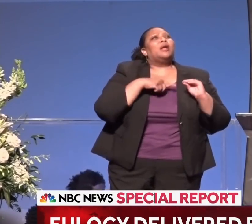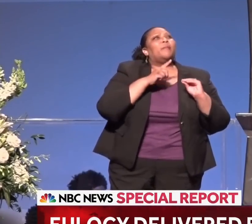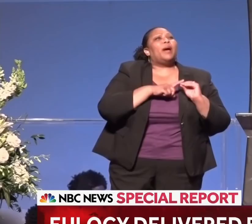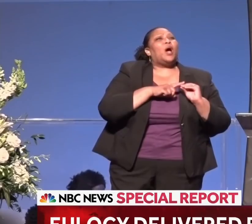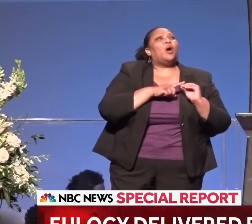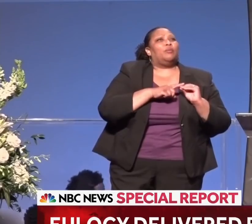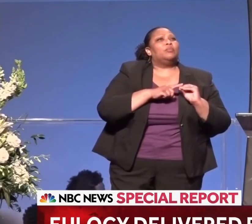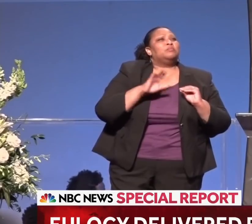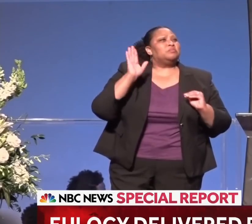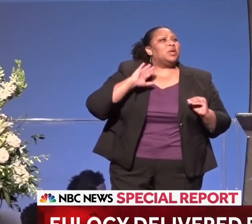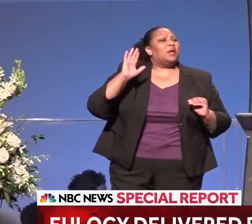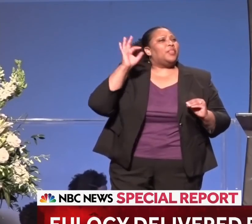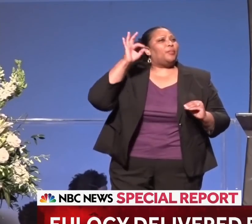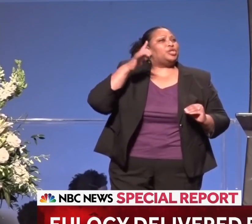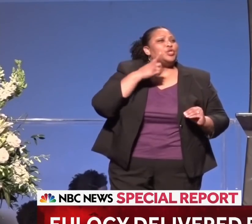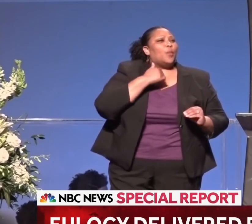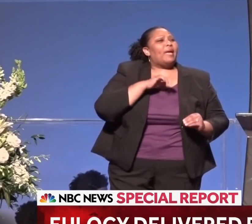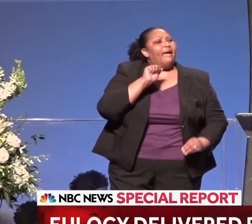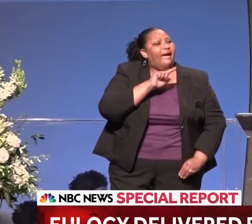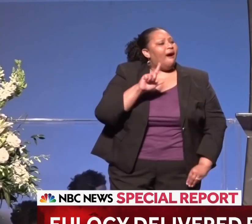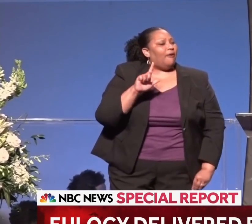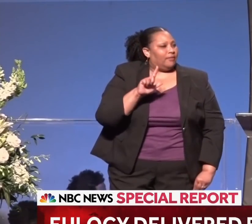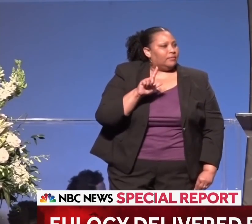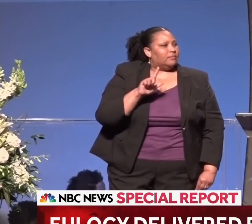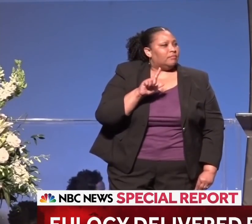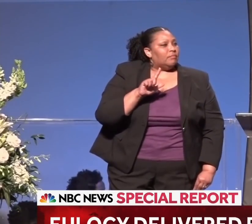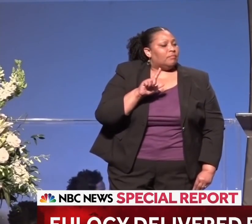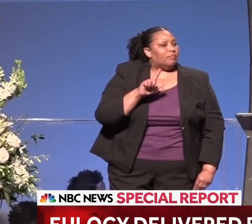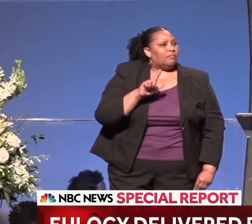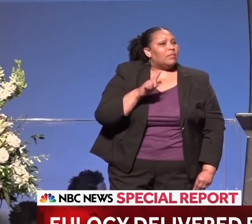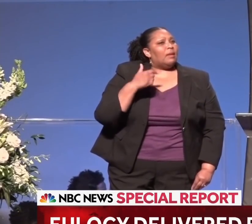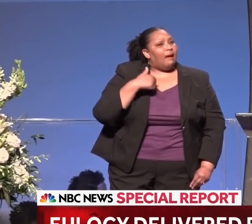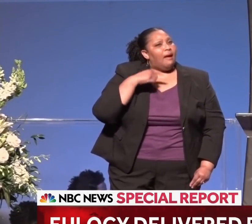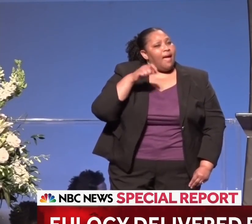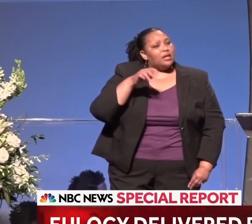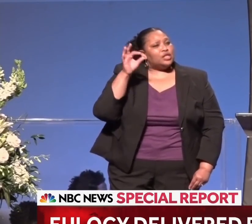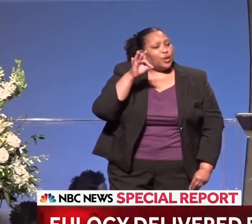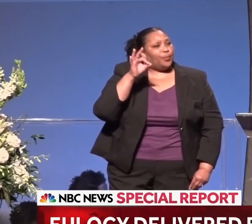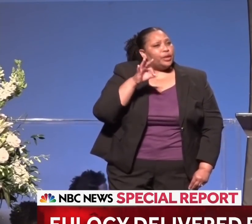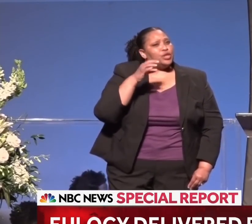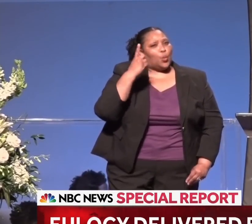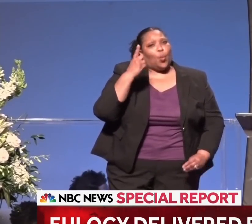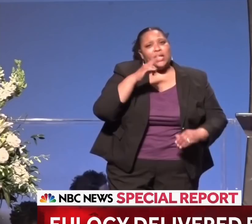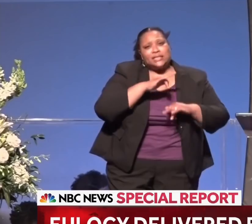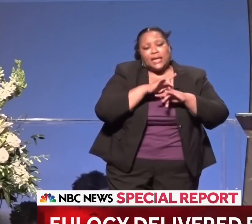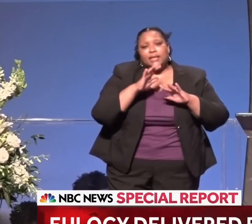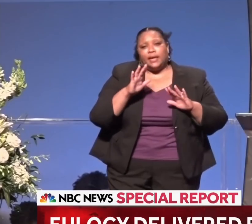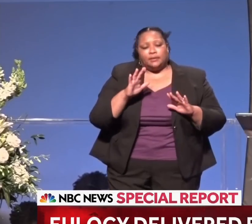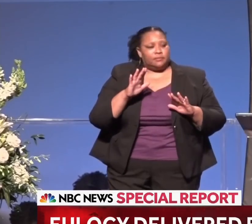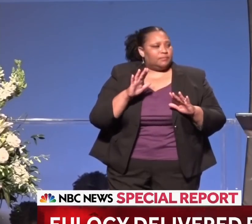OFFICE, I WAS TRYING TO FIGURE OUT WHAT COULD I SAY AND I THOUGHT ABOUT THIS OLD PREACHER.